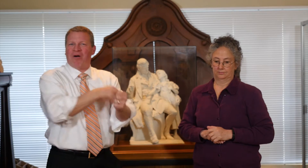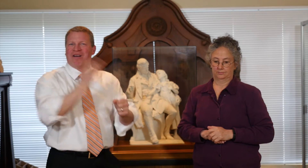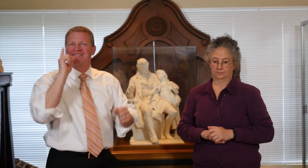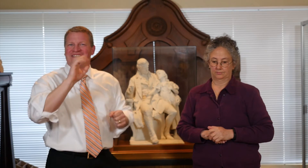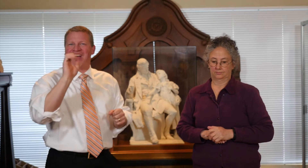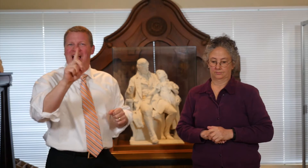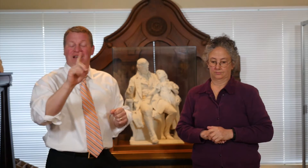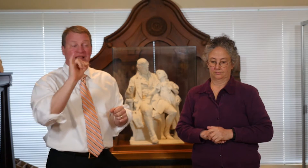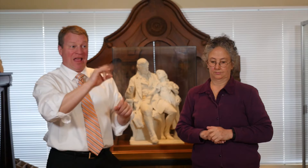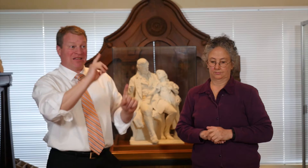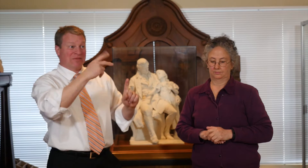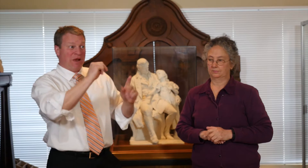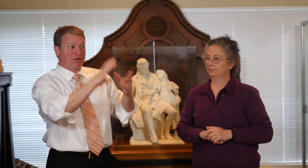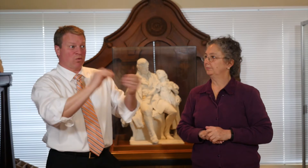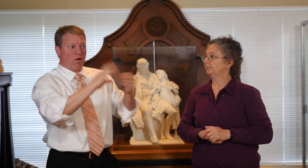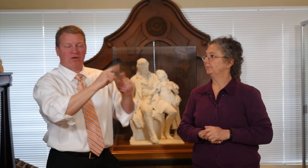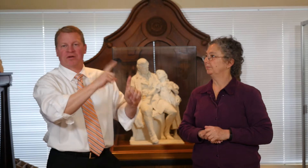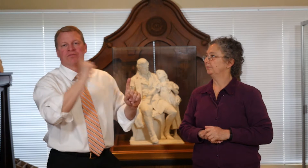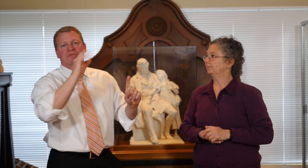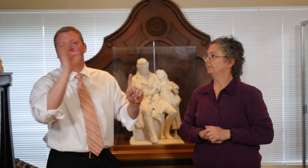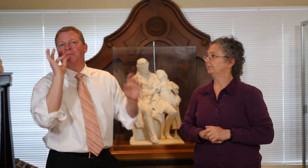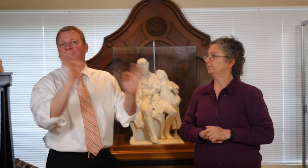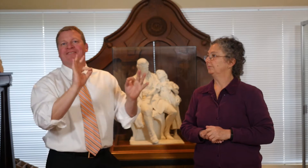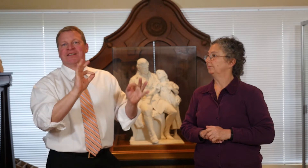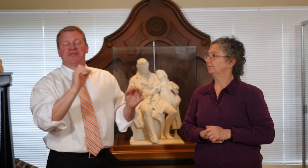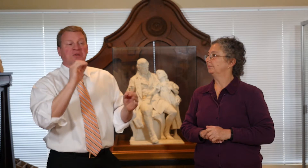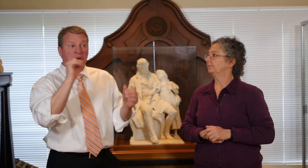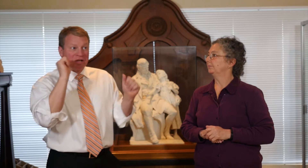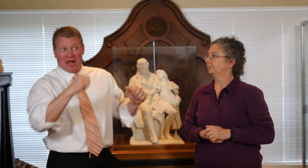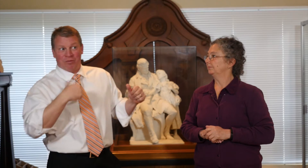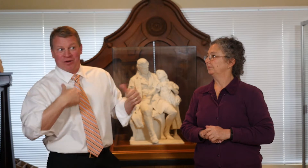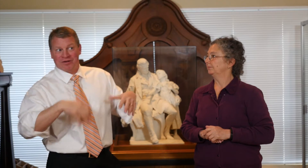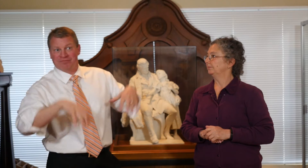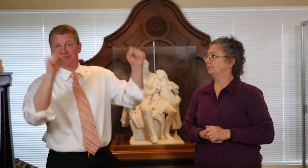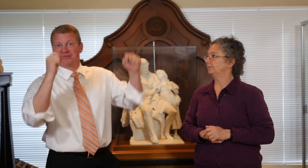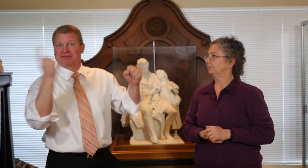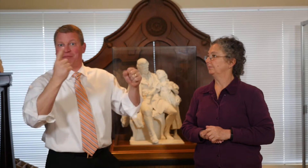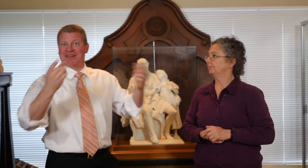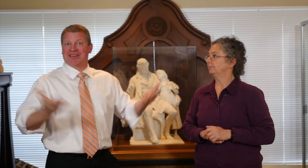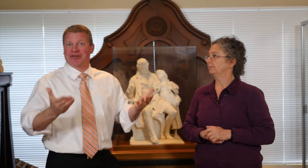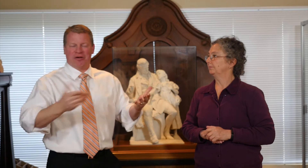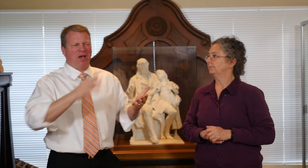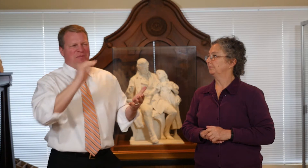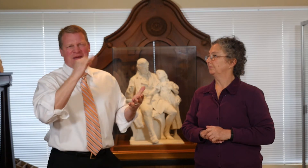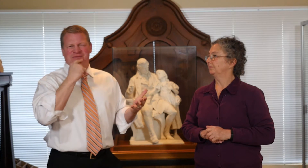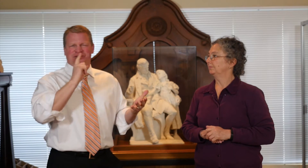would like to spread the power of deaf education by using the DPN story. We think it would